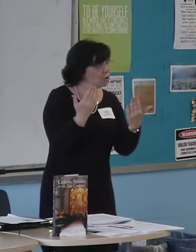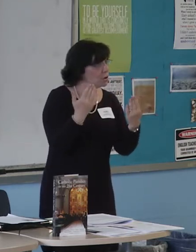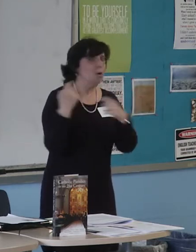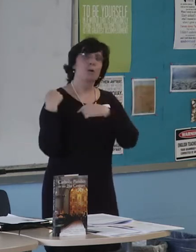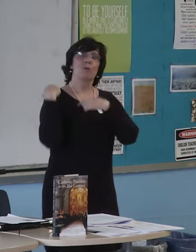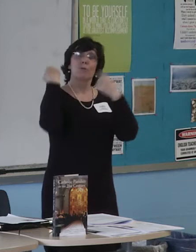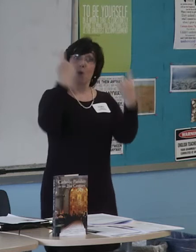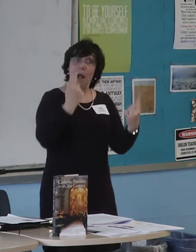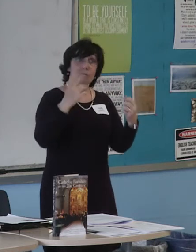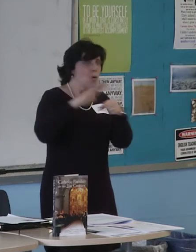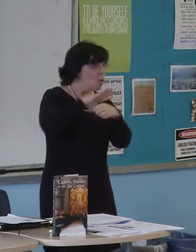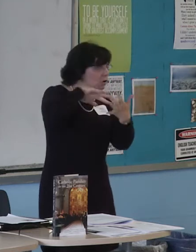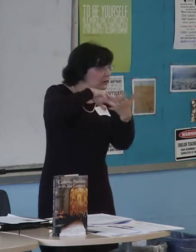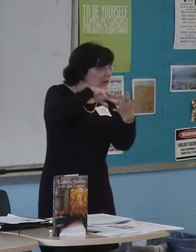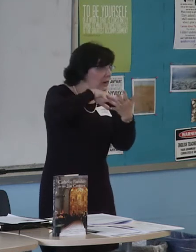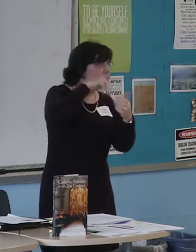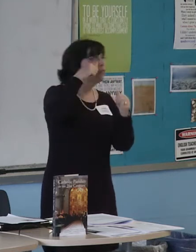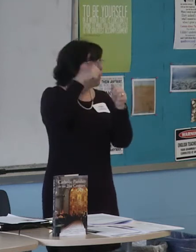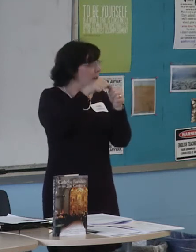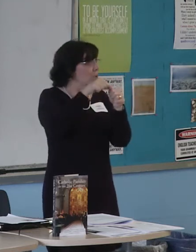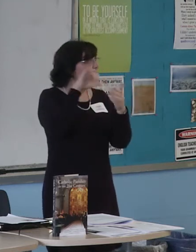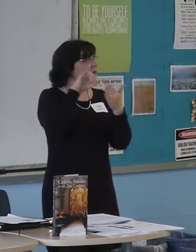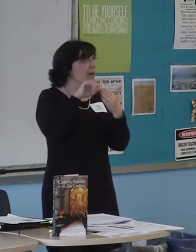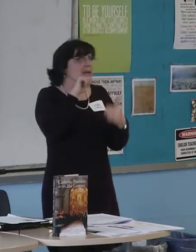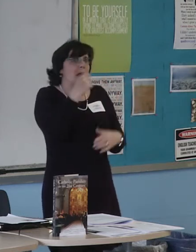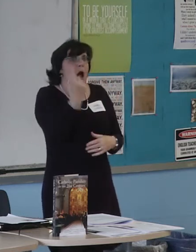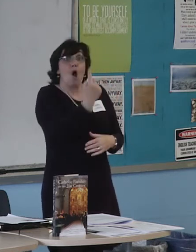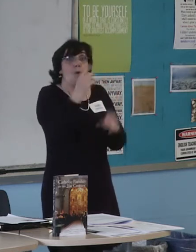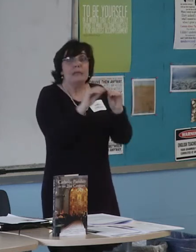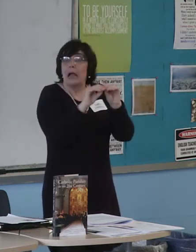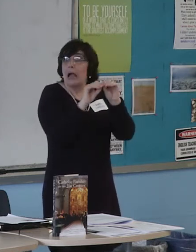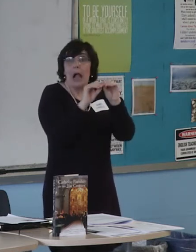piece, what we have to keep in mind is it's not always a clear line or division